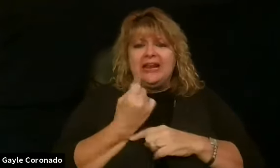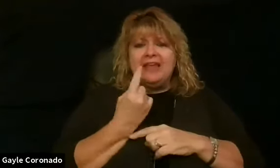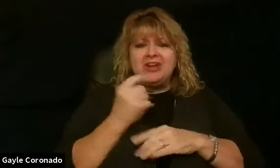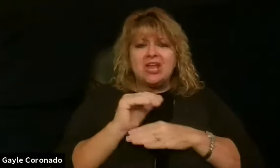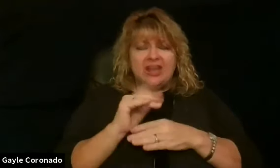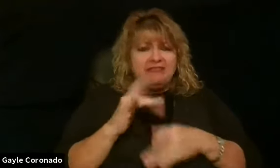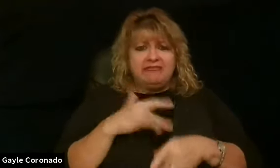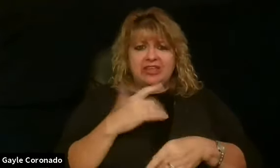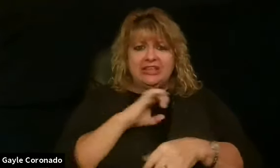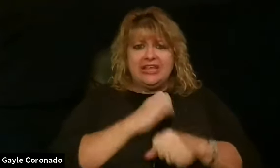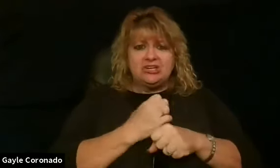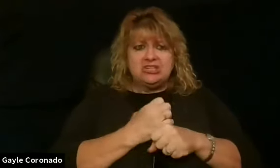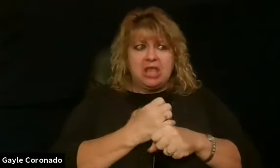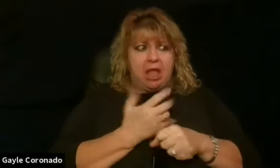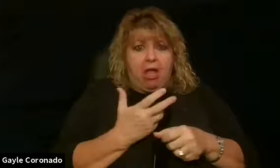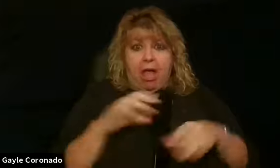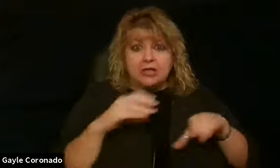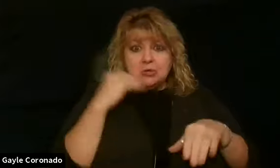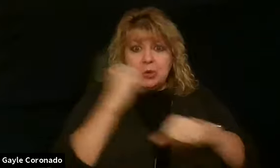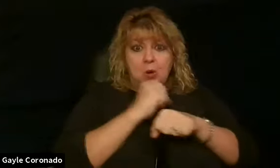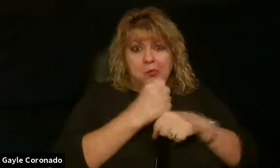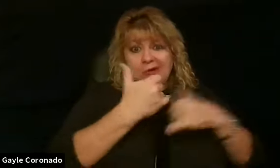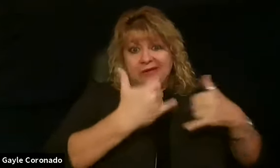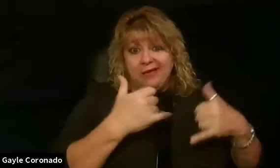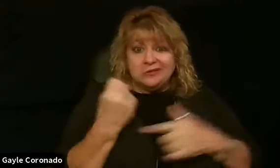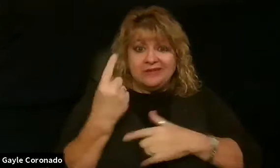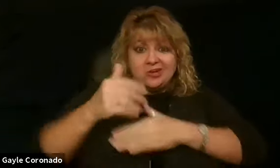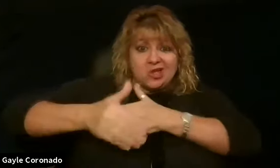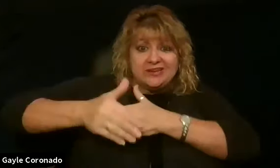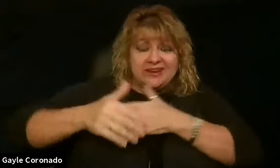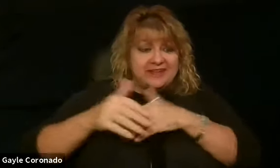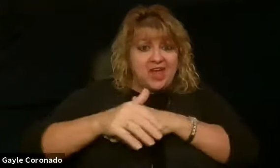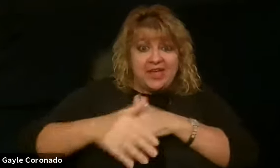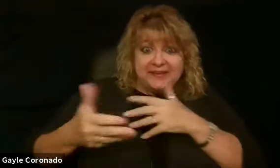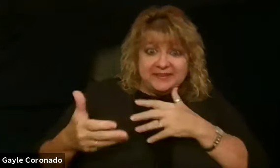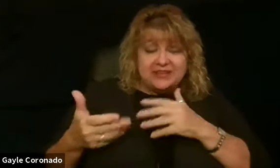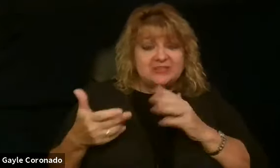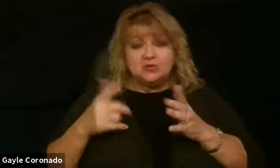to what your body allows sometimes that's the way to do it.